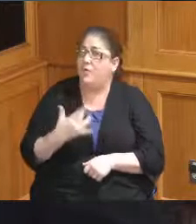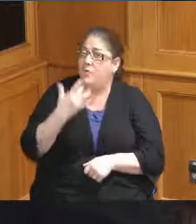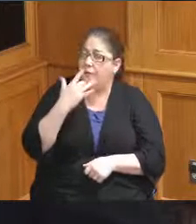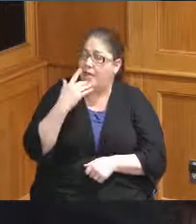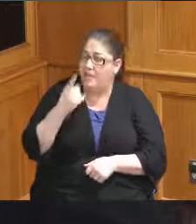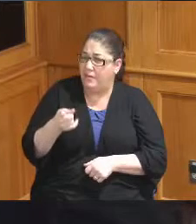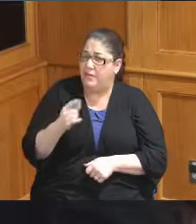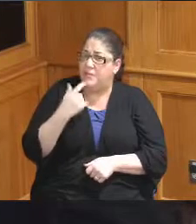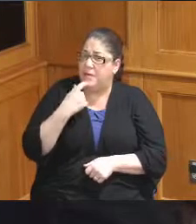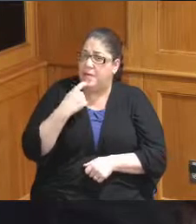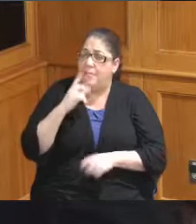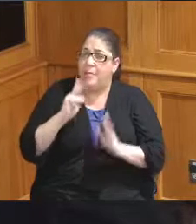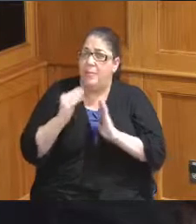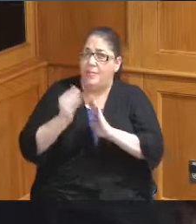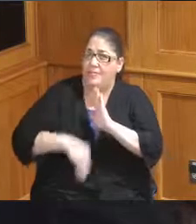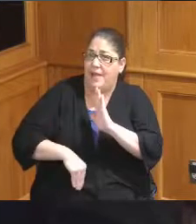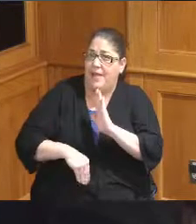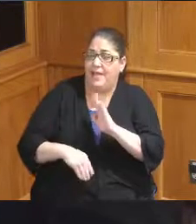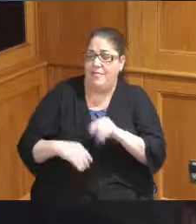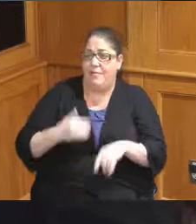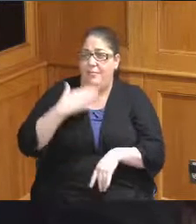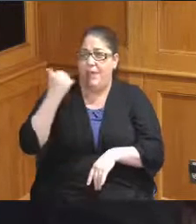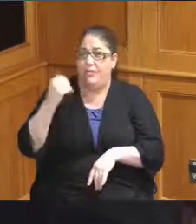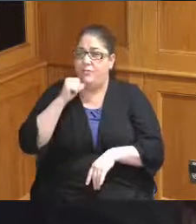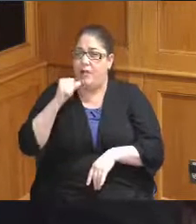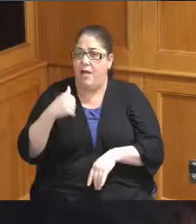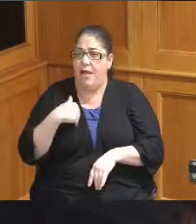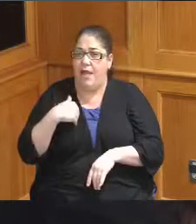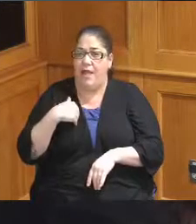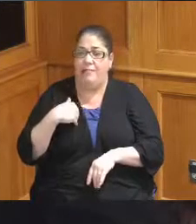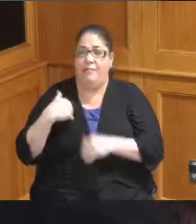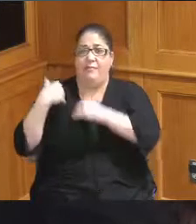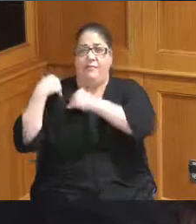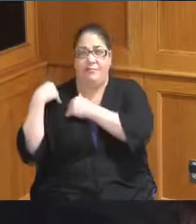that that could be a big liability for the county depending on who's on there and what